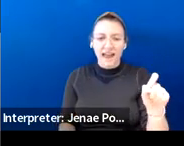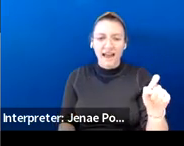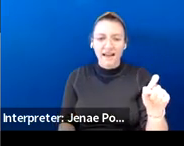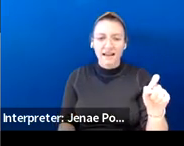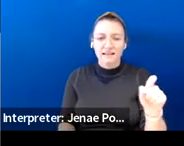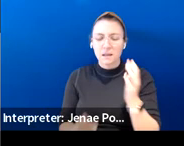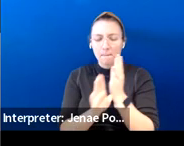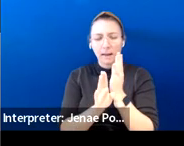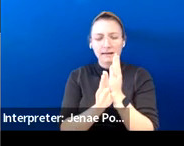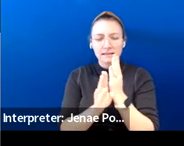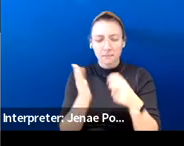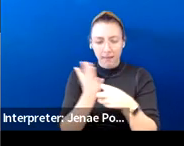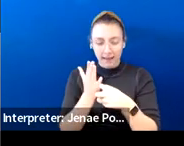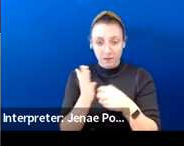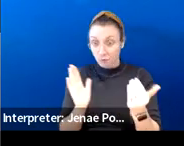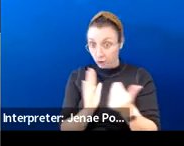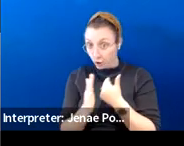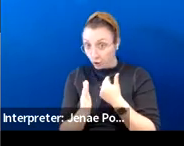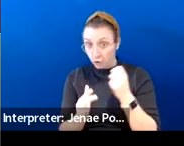Has that been renewed or discontinued or do you know